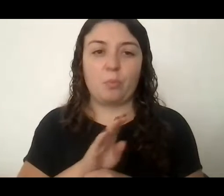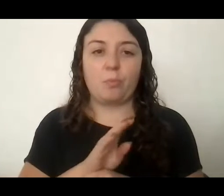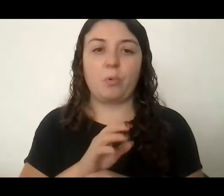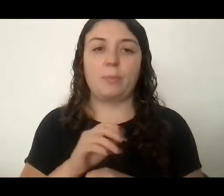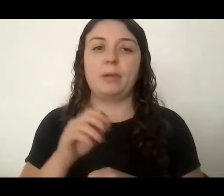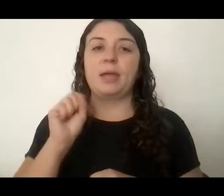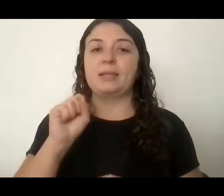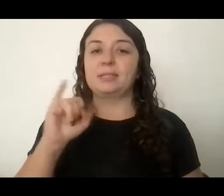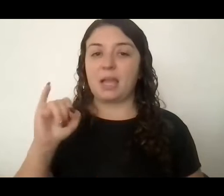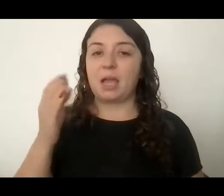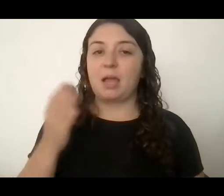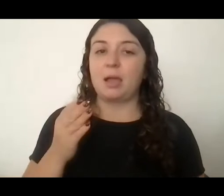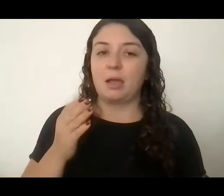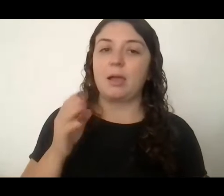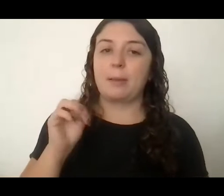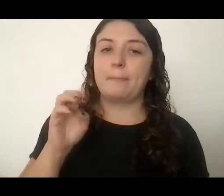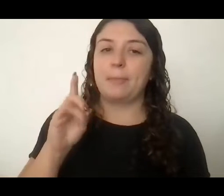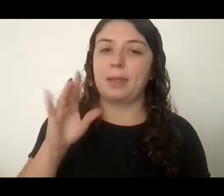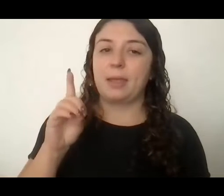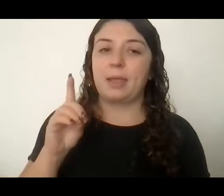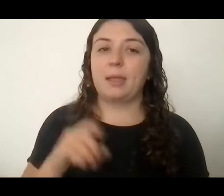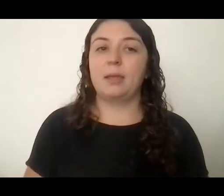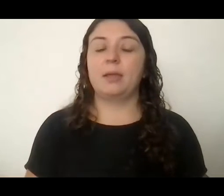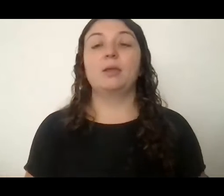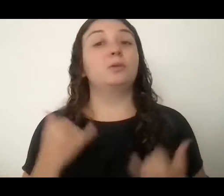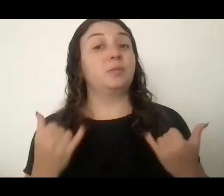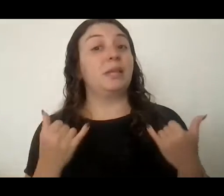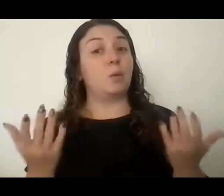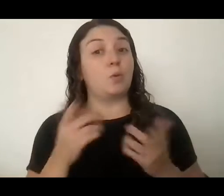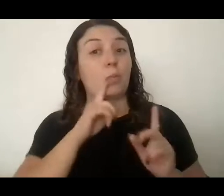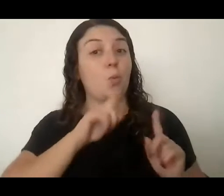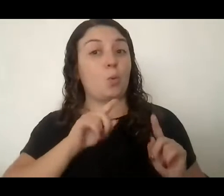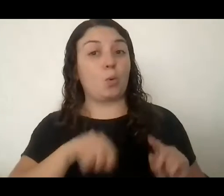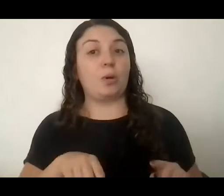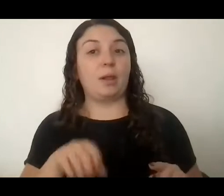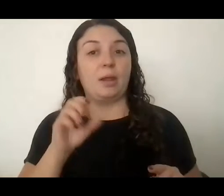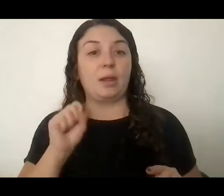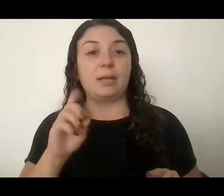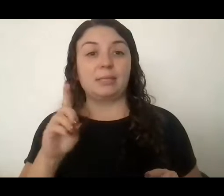of course, today we are doing one that's about reporting self employment for SSDI.